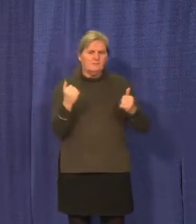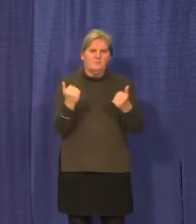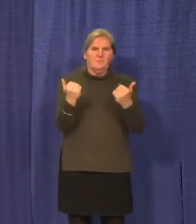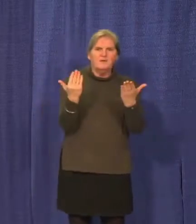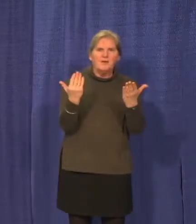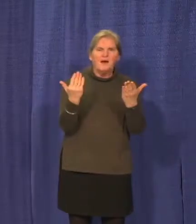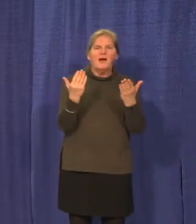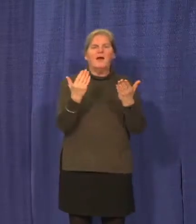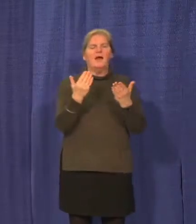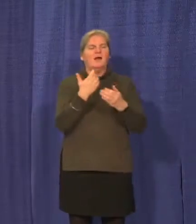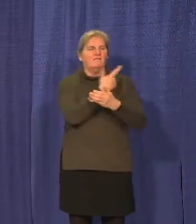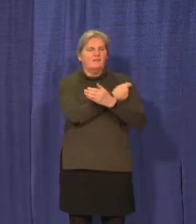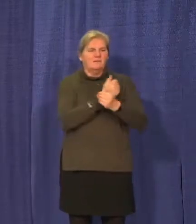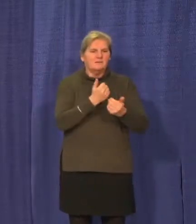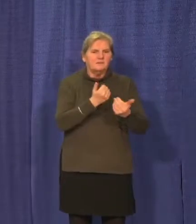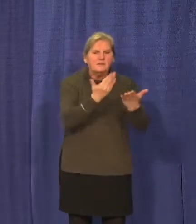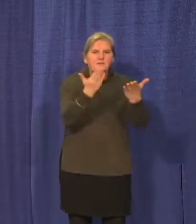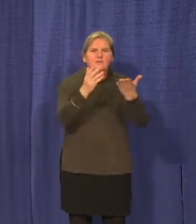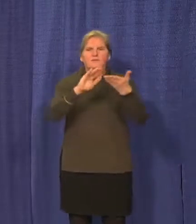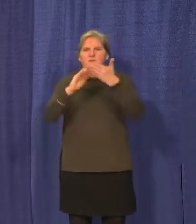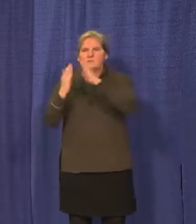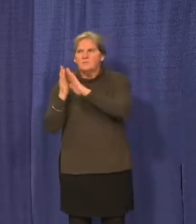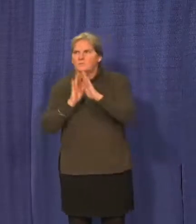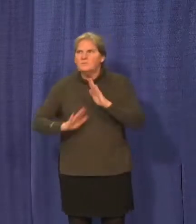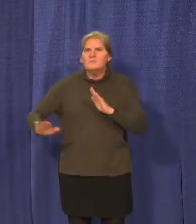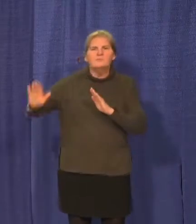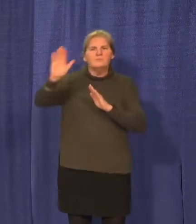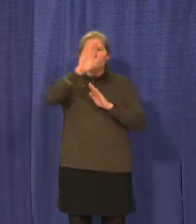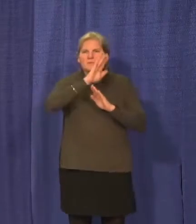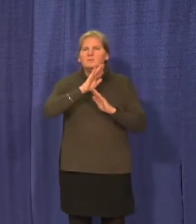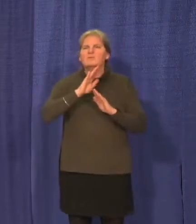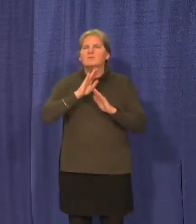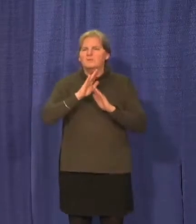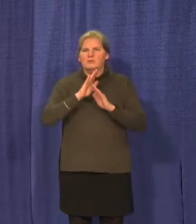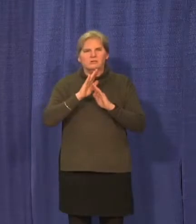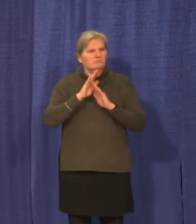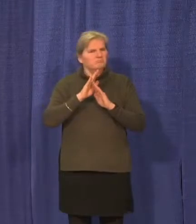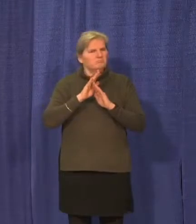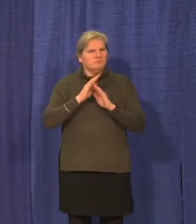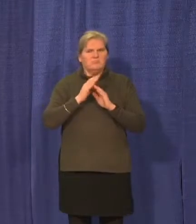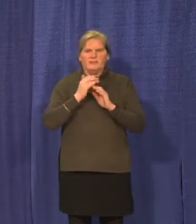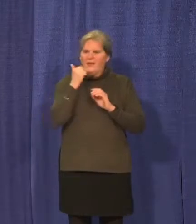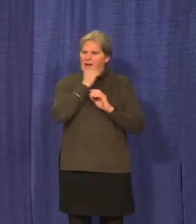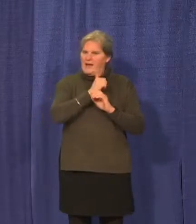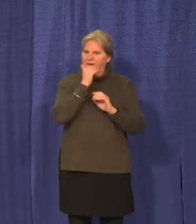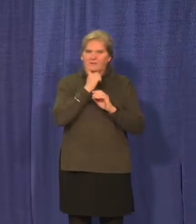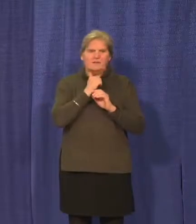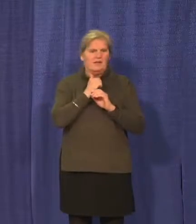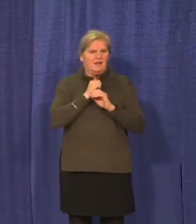and safely get into our communities and start vaccinating folks. We are building capacity every